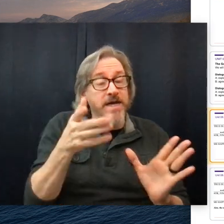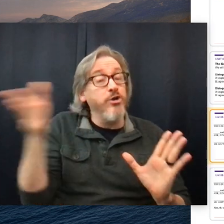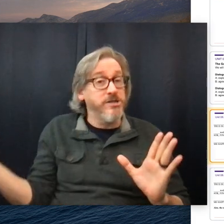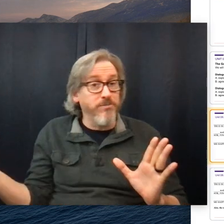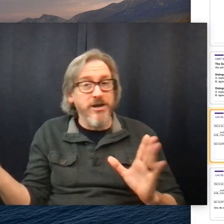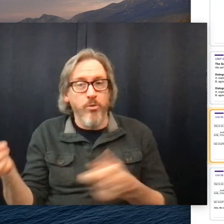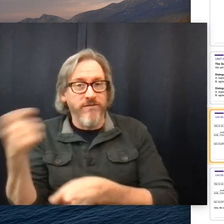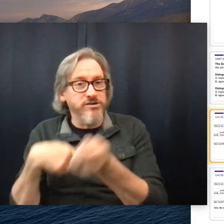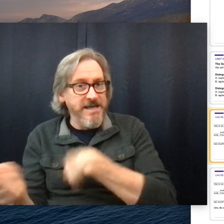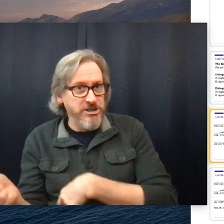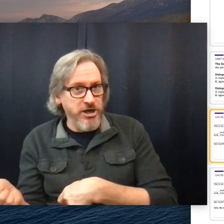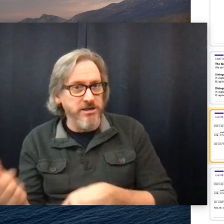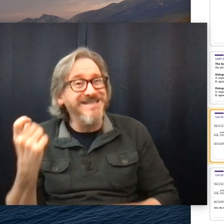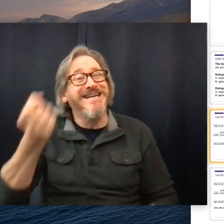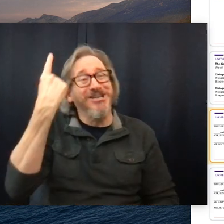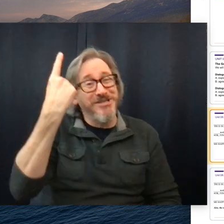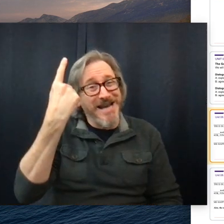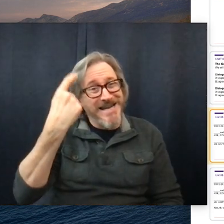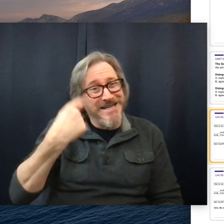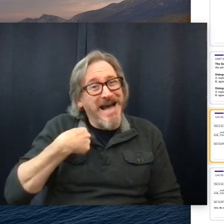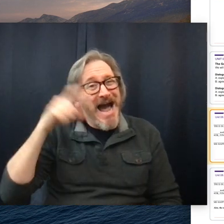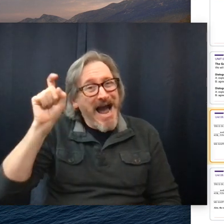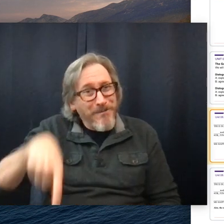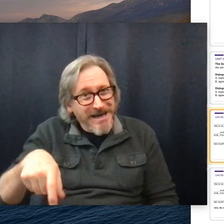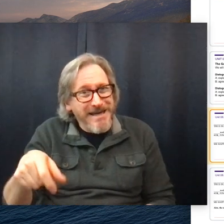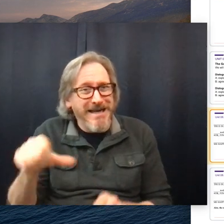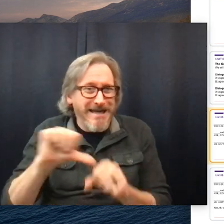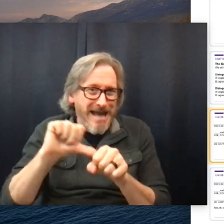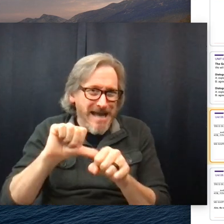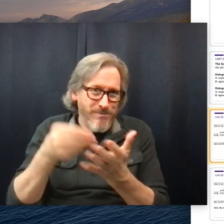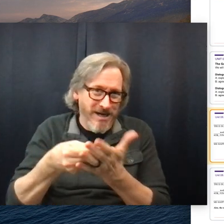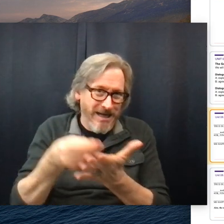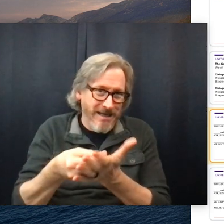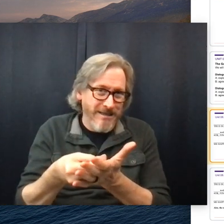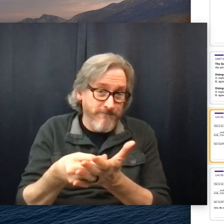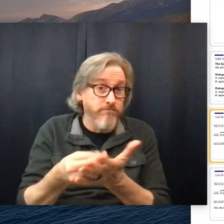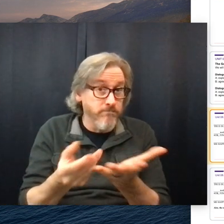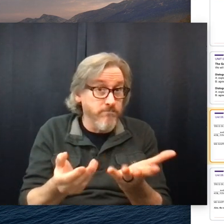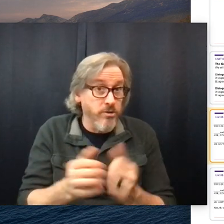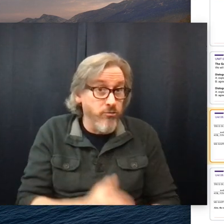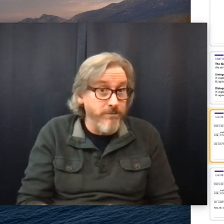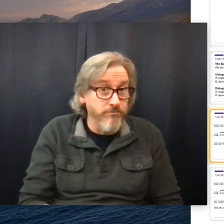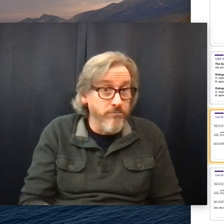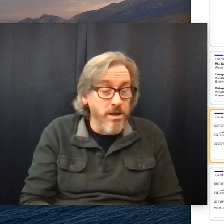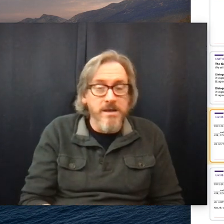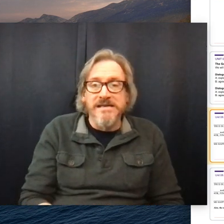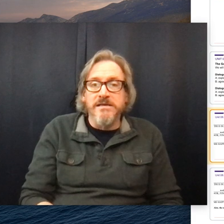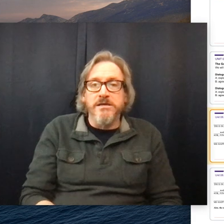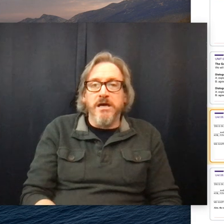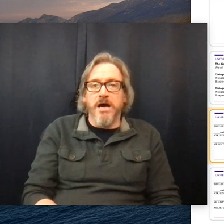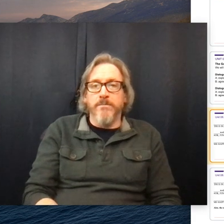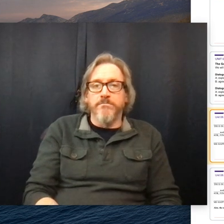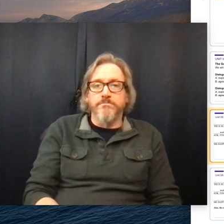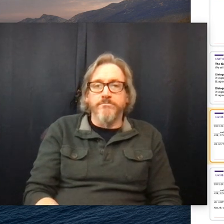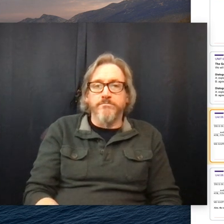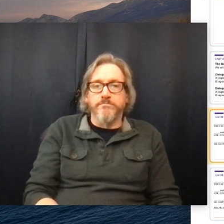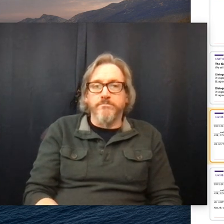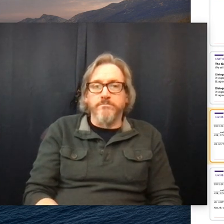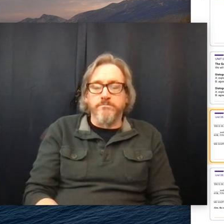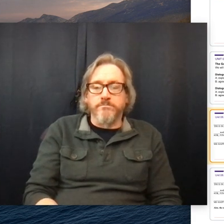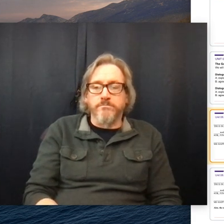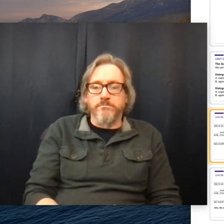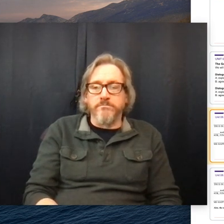then you explain whatever is the exchange understand I'm GNA need gas money right um